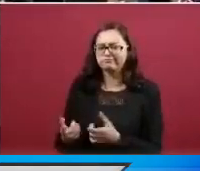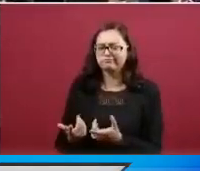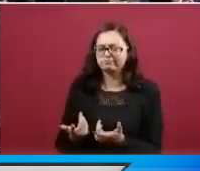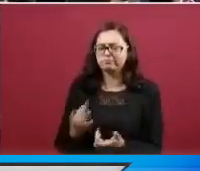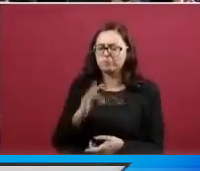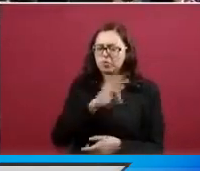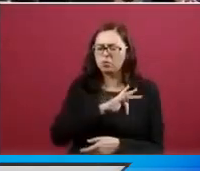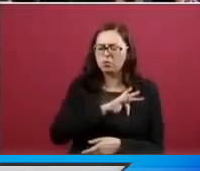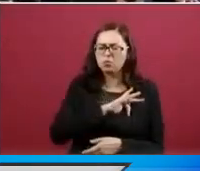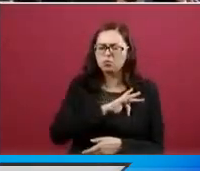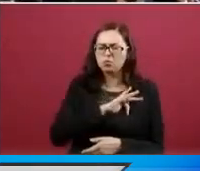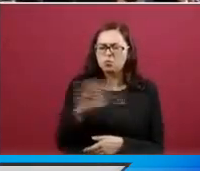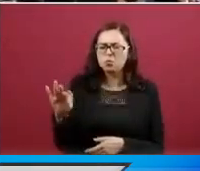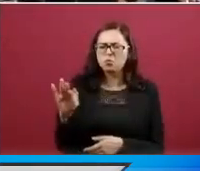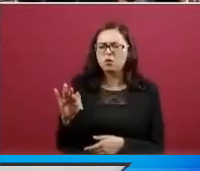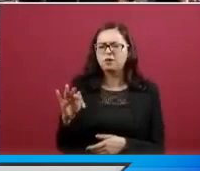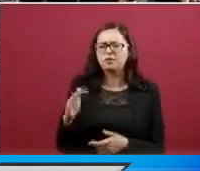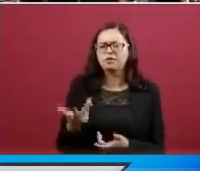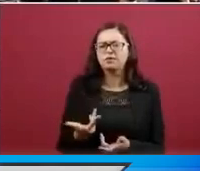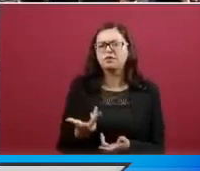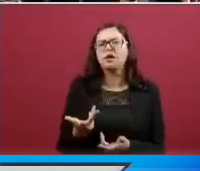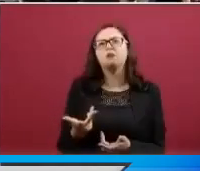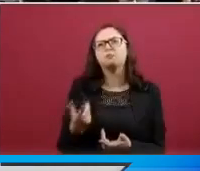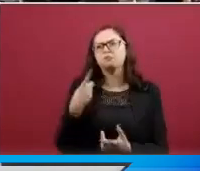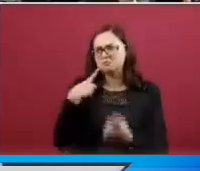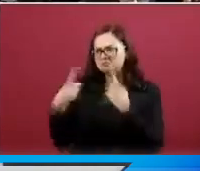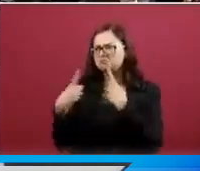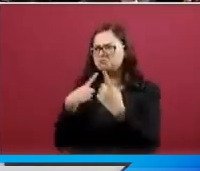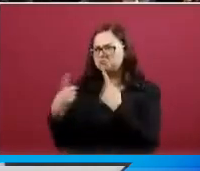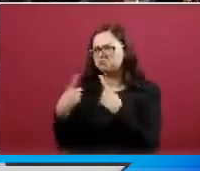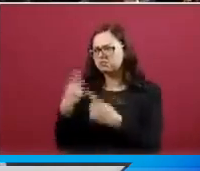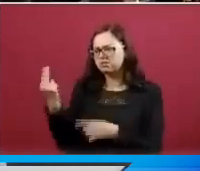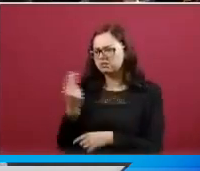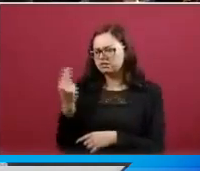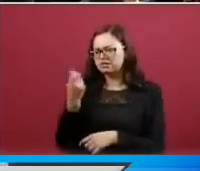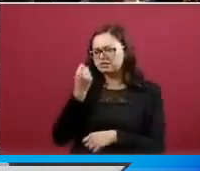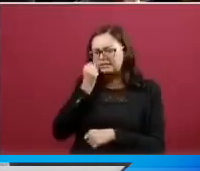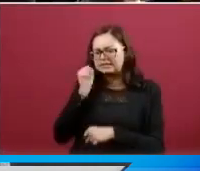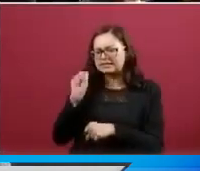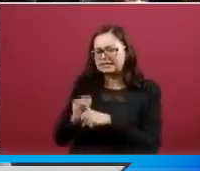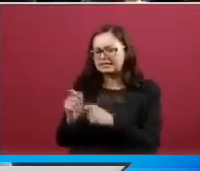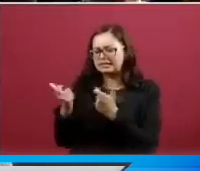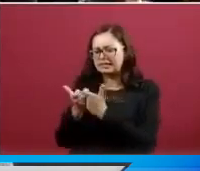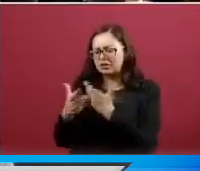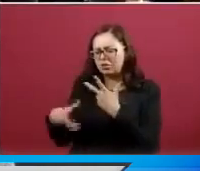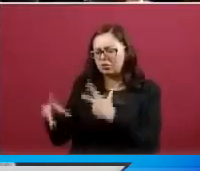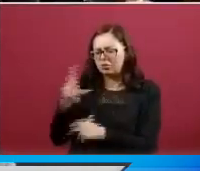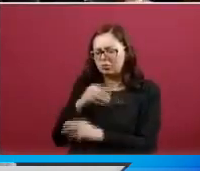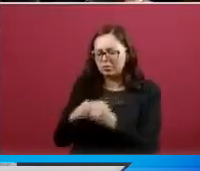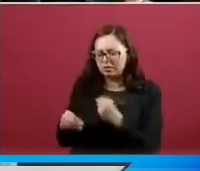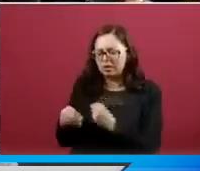There will be the possibility that migrants may have access there are abandoned houses because they were built in remote places